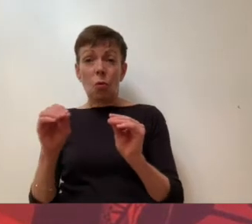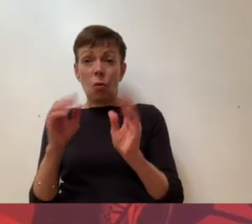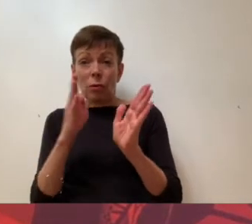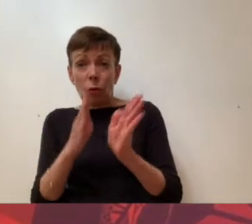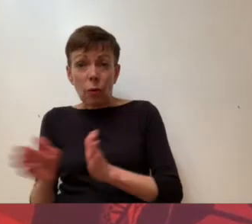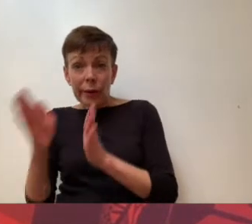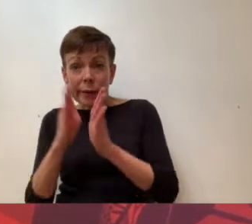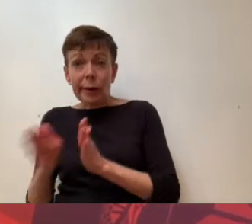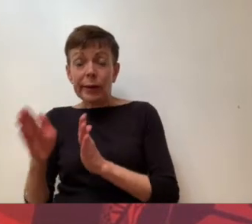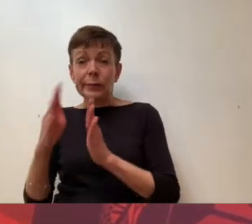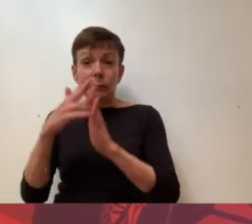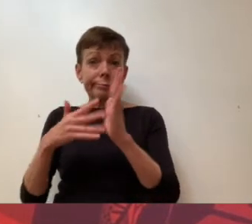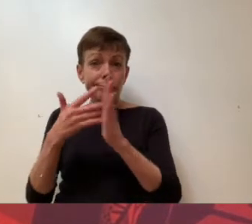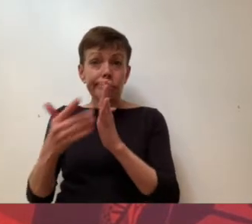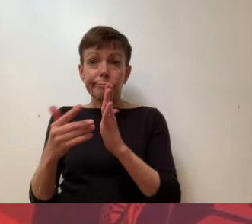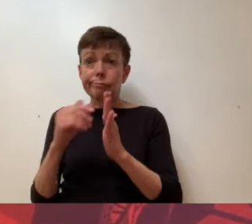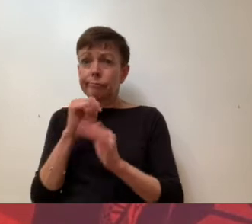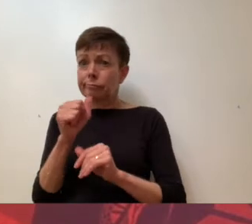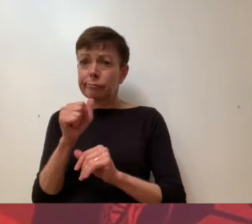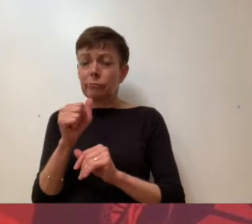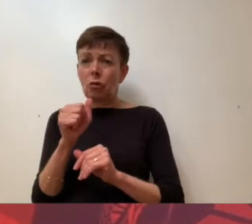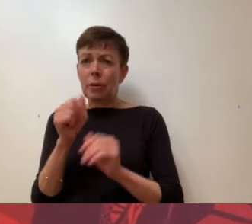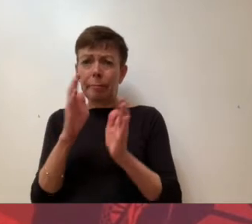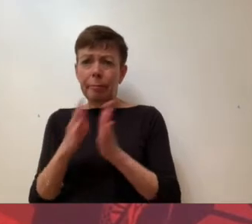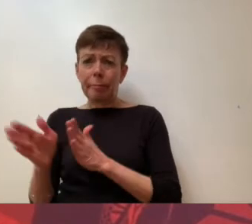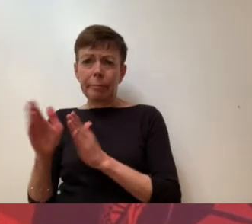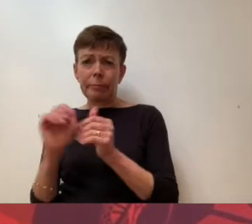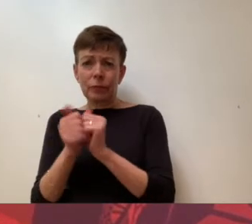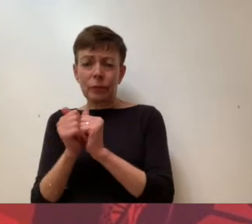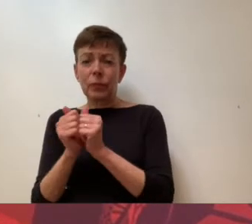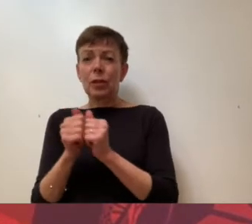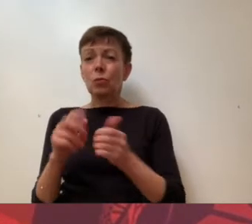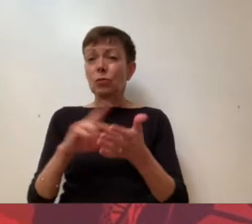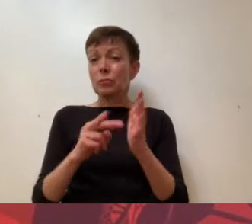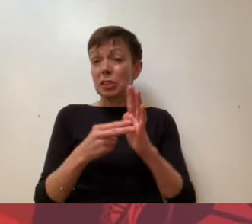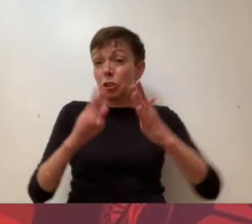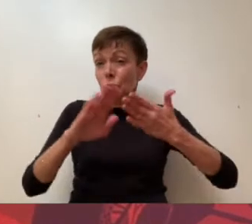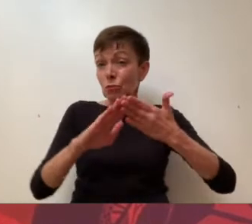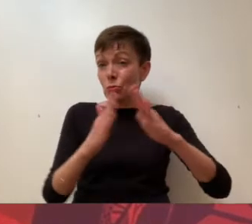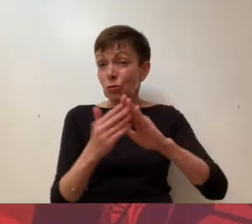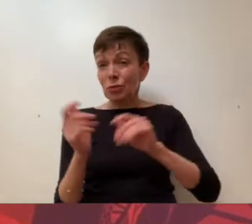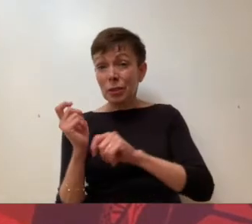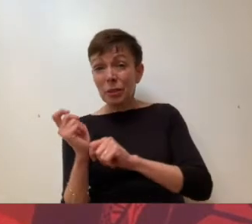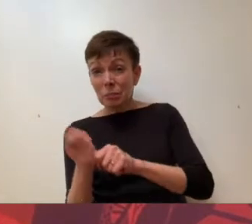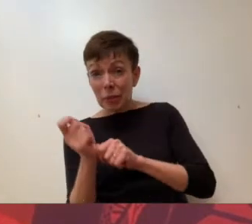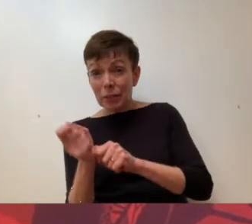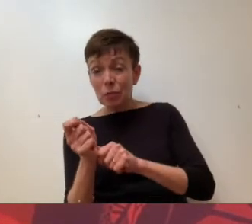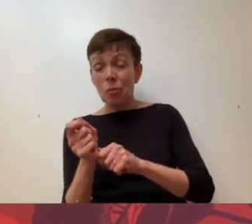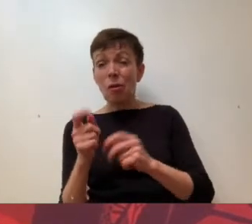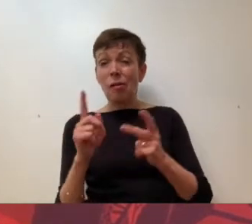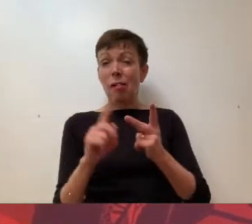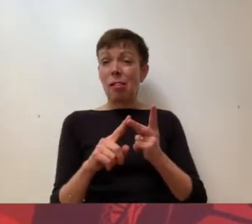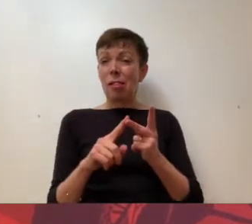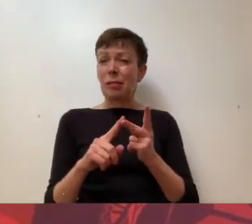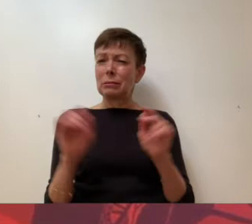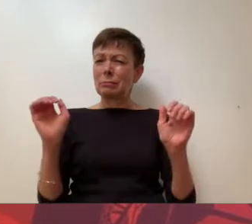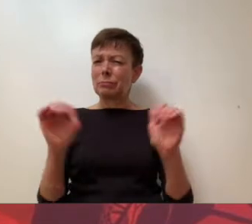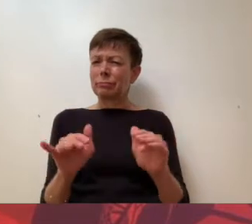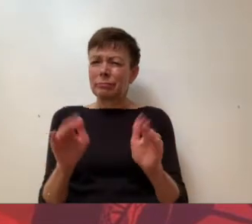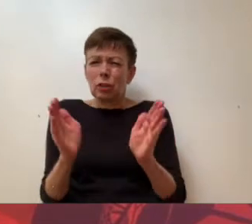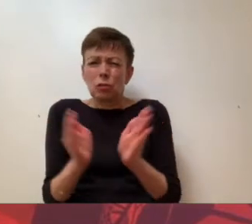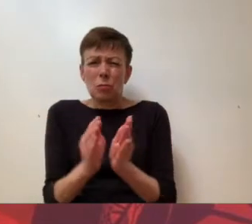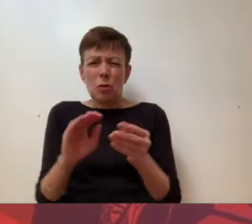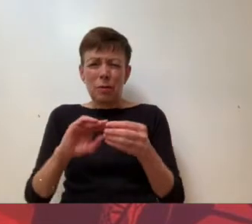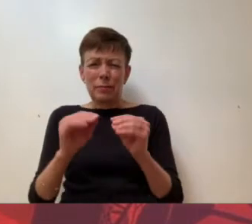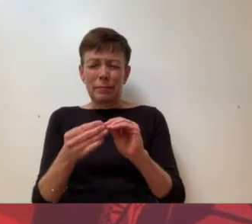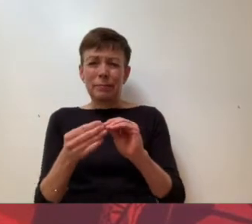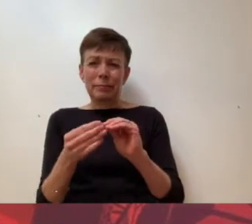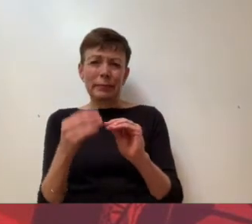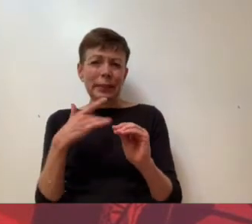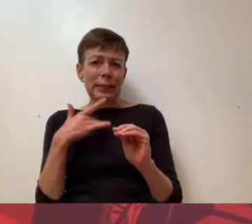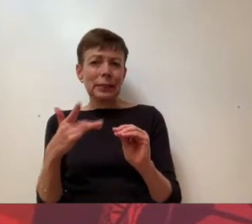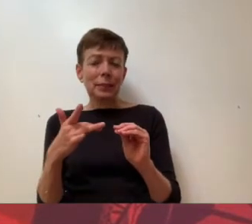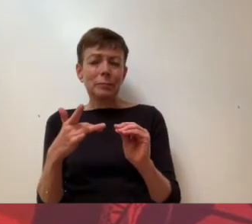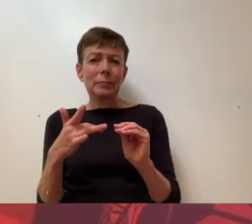As Mayor Veer mentioned, the skate parks did reopen today. We want to just remind people